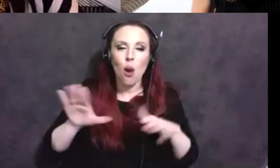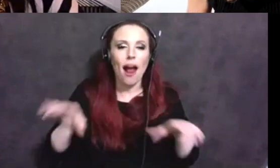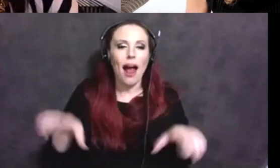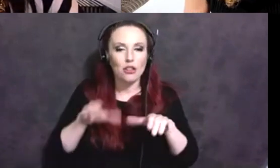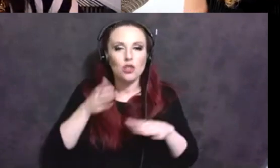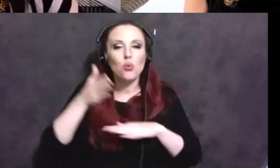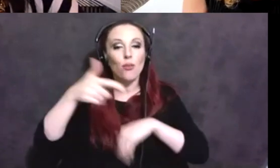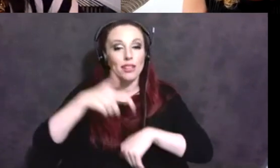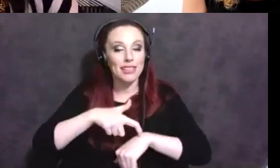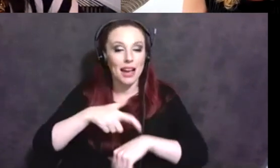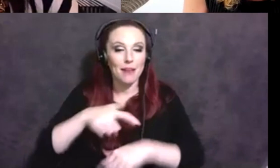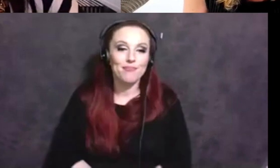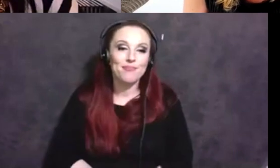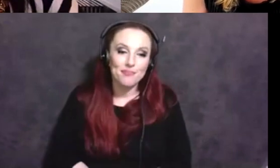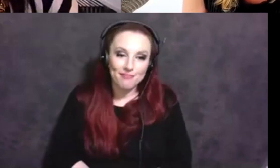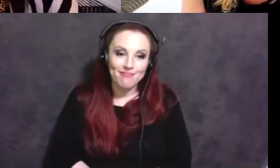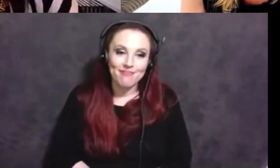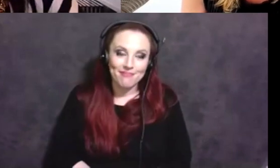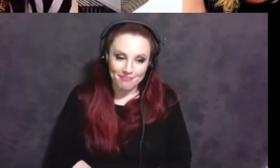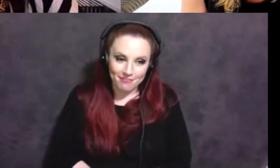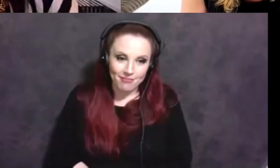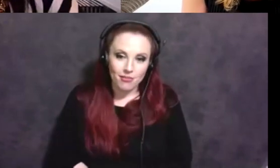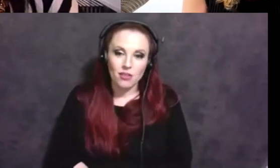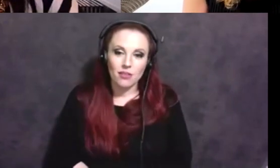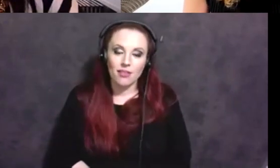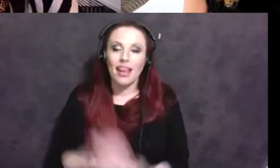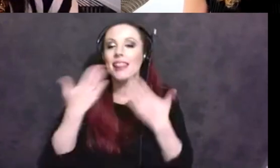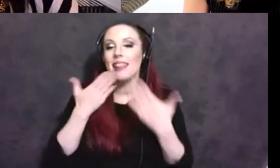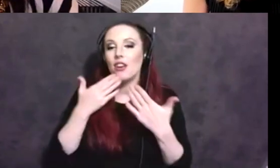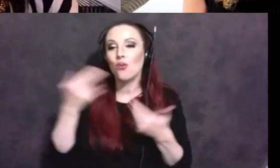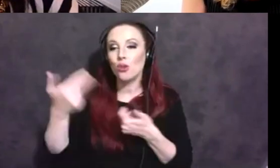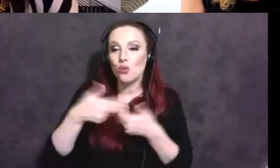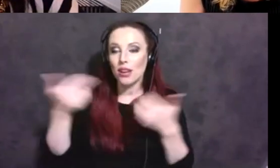the workplace and the way you approach everything you do. Start small if you need but do something